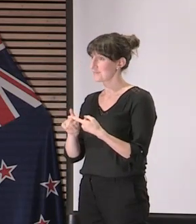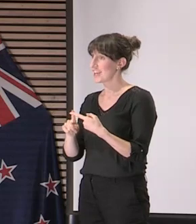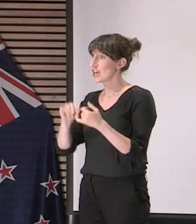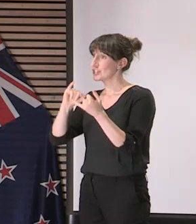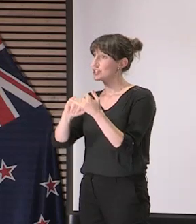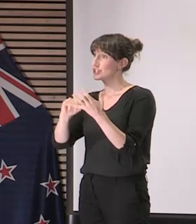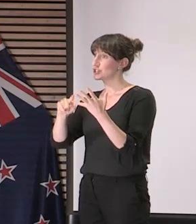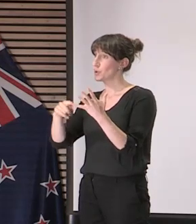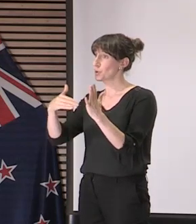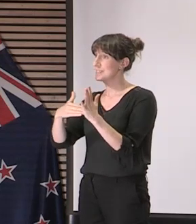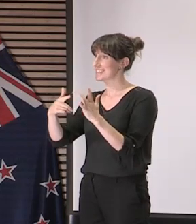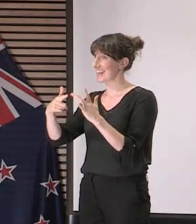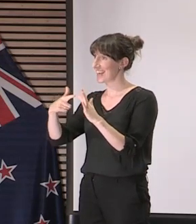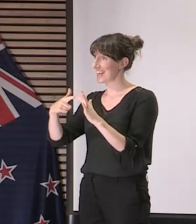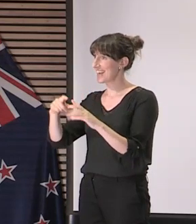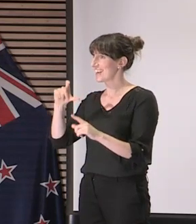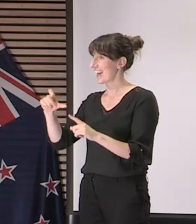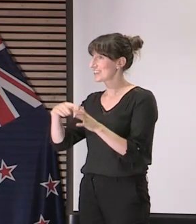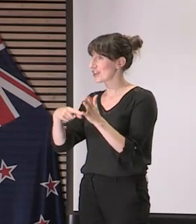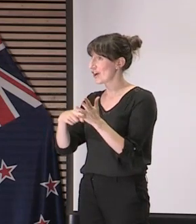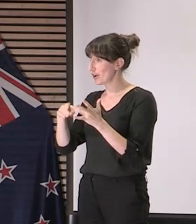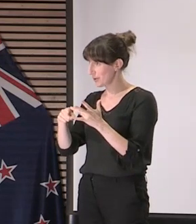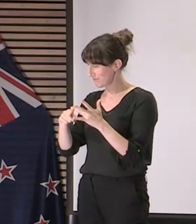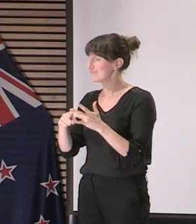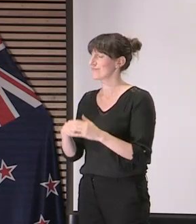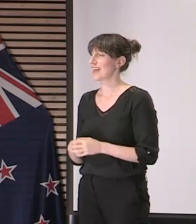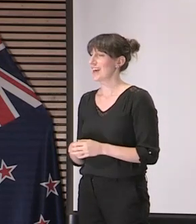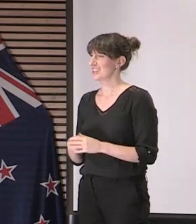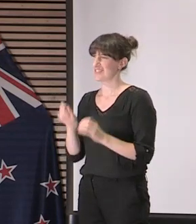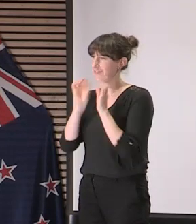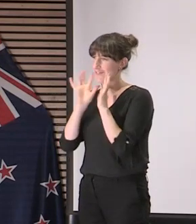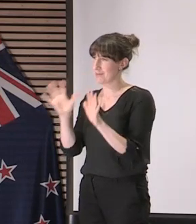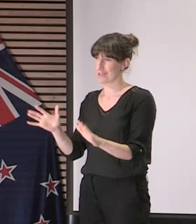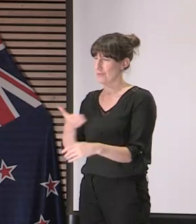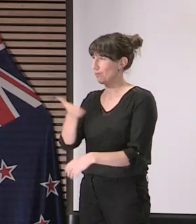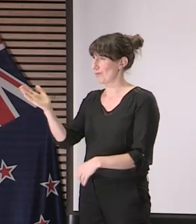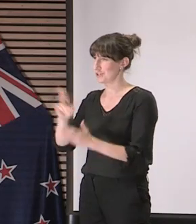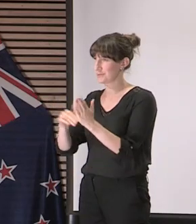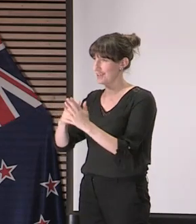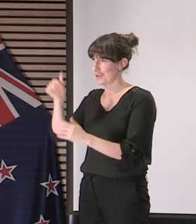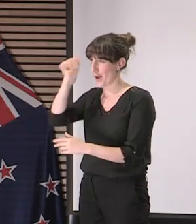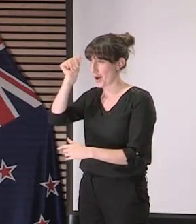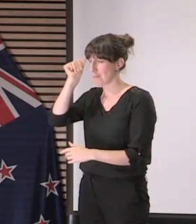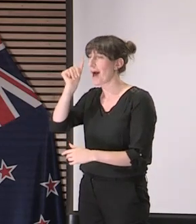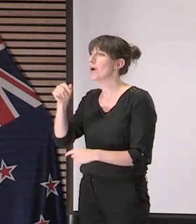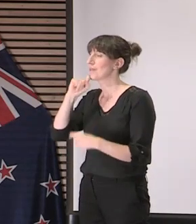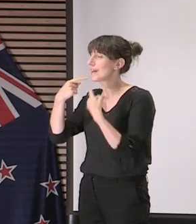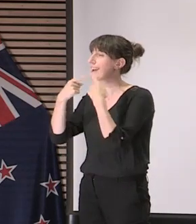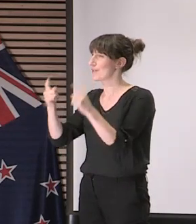There will be more announcements on that. You